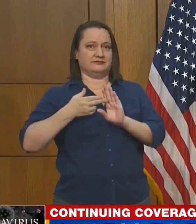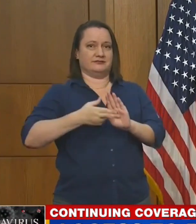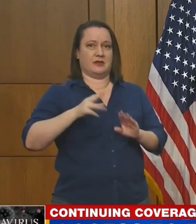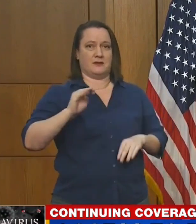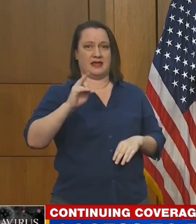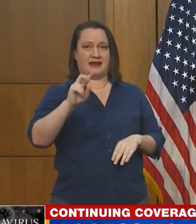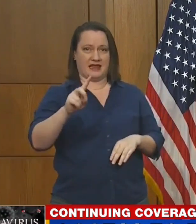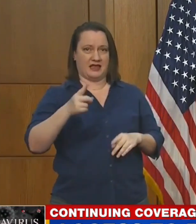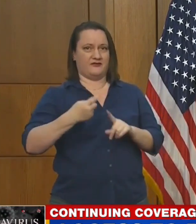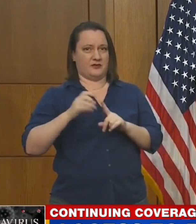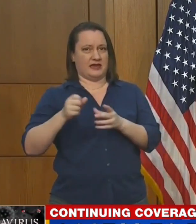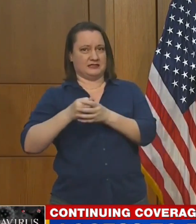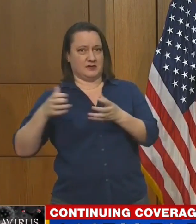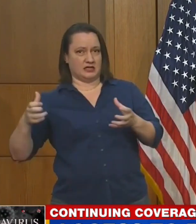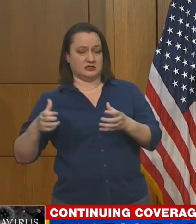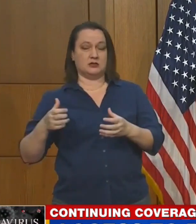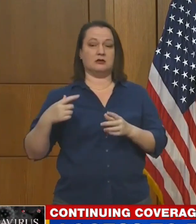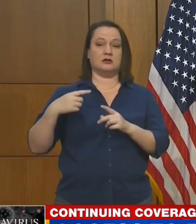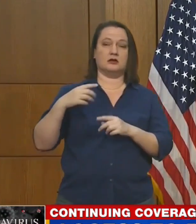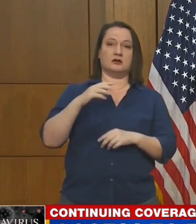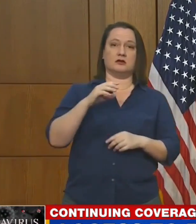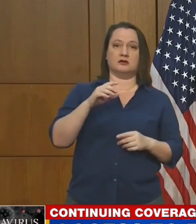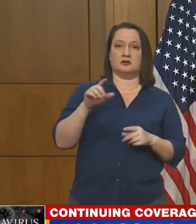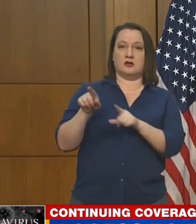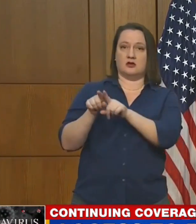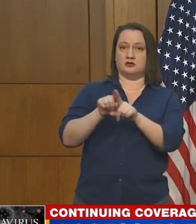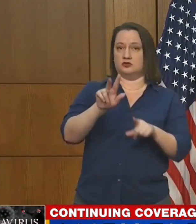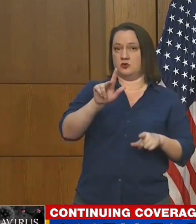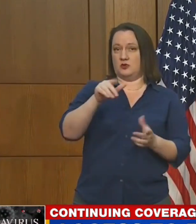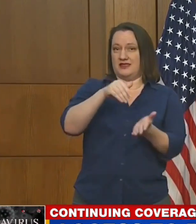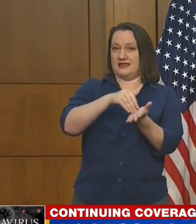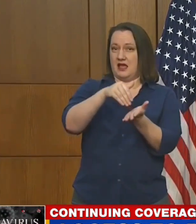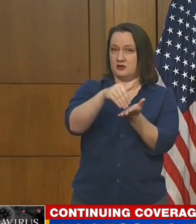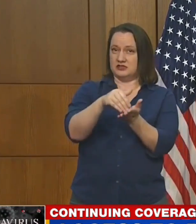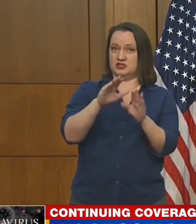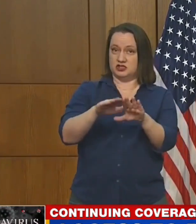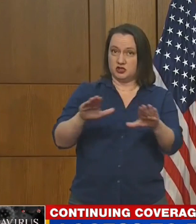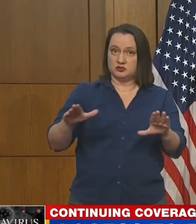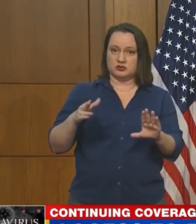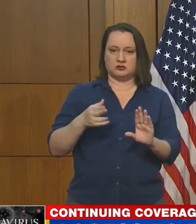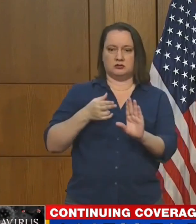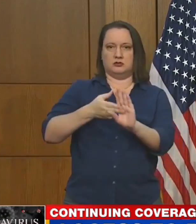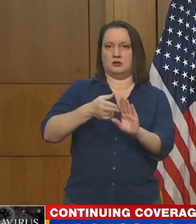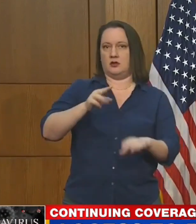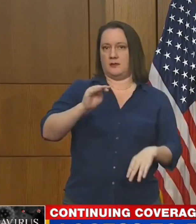VIRGINIANS HAVE ENROLLED IN MEDICAID THROUGH THE EXPANSION. AND AN ADDITIONAL TWENTY THREE